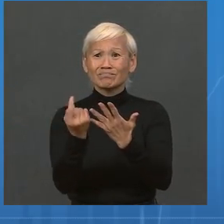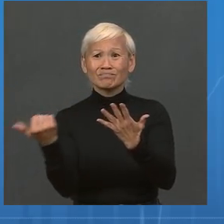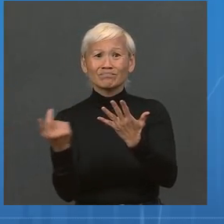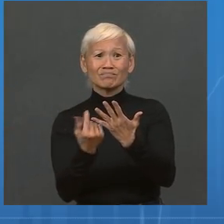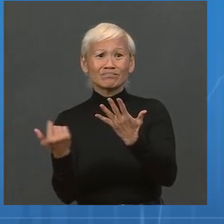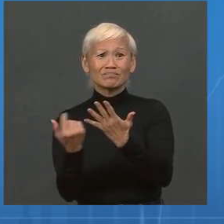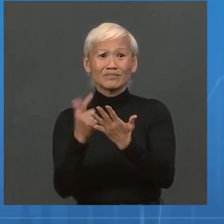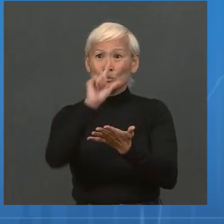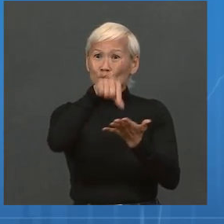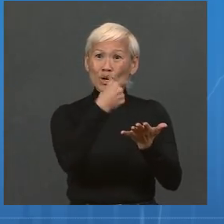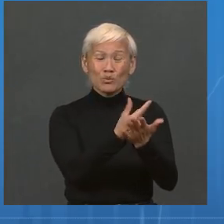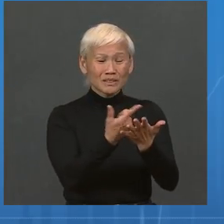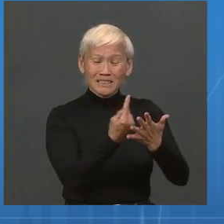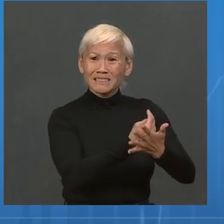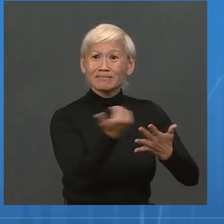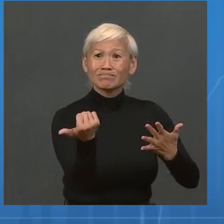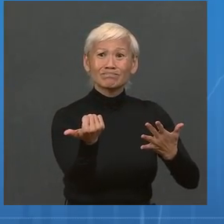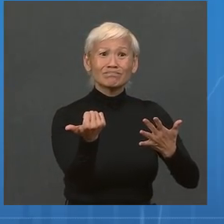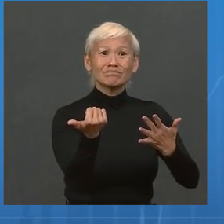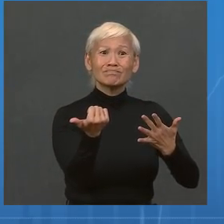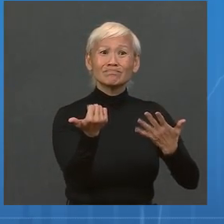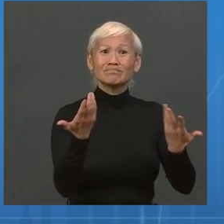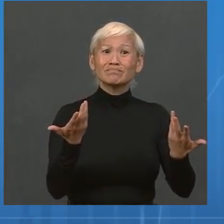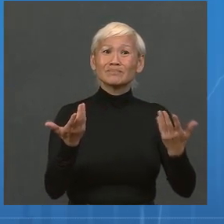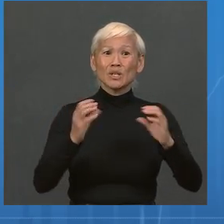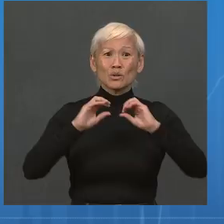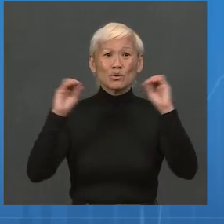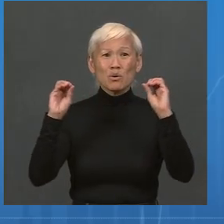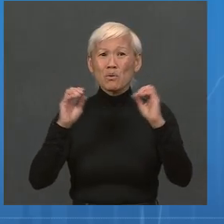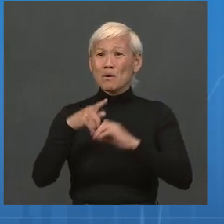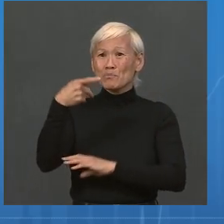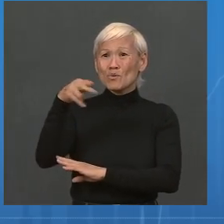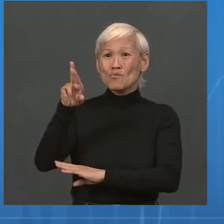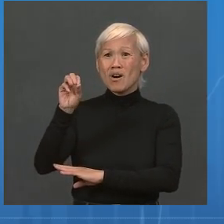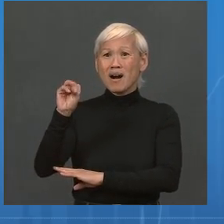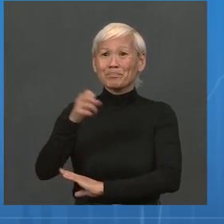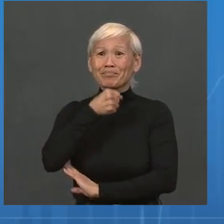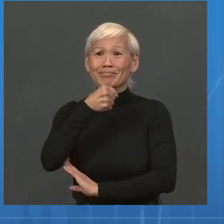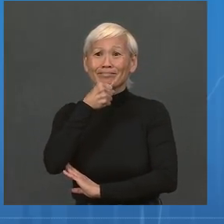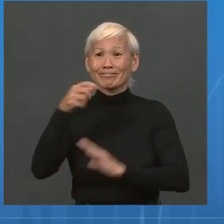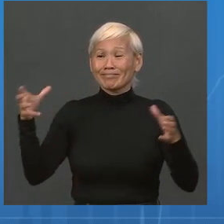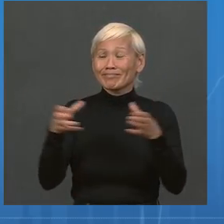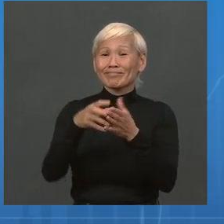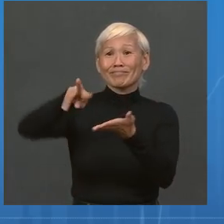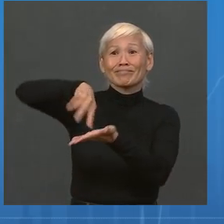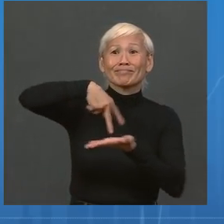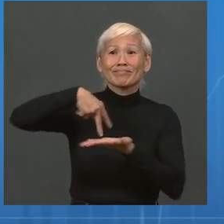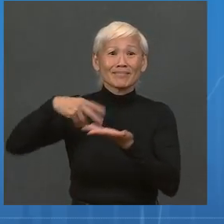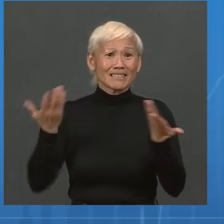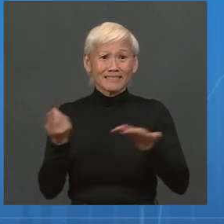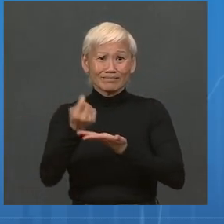We have watched as the education gaps that exist in this country have widened as this virus has disproportionately